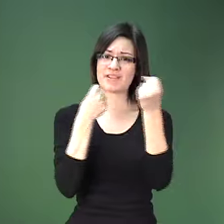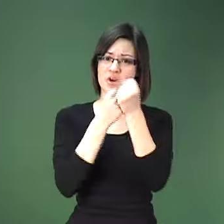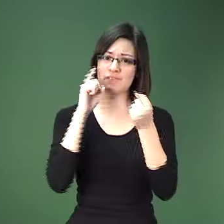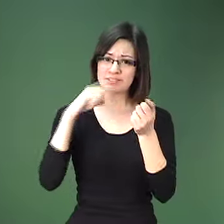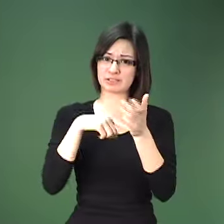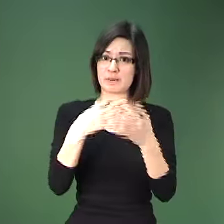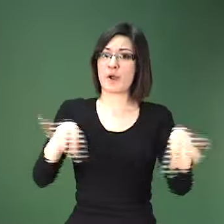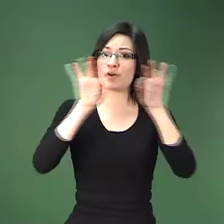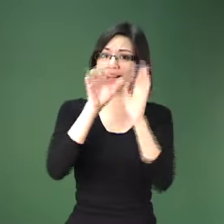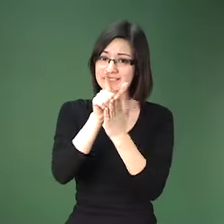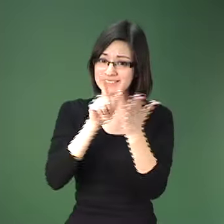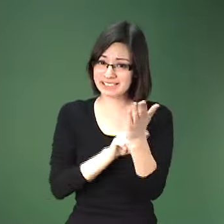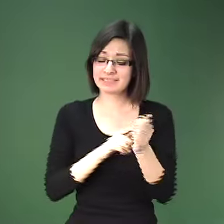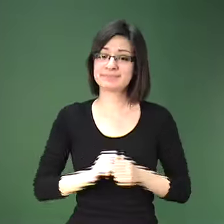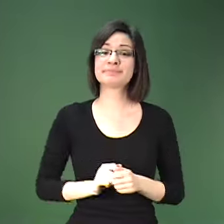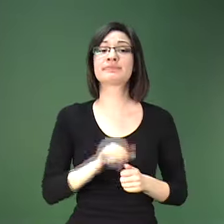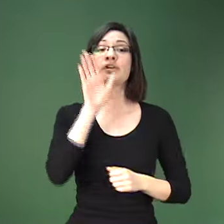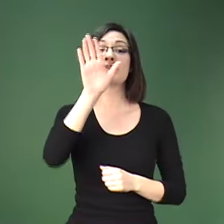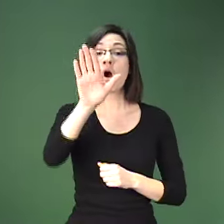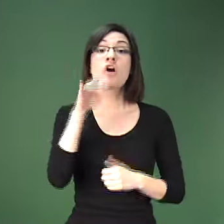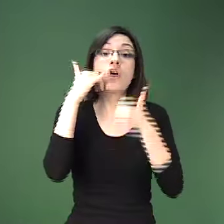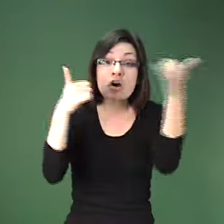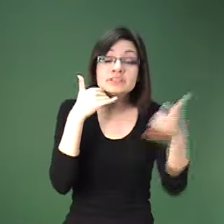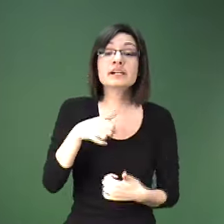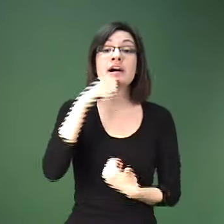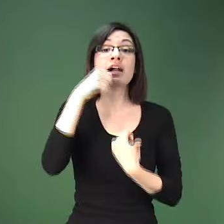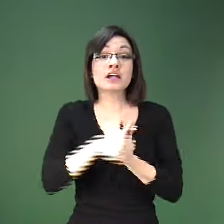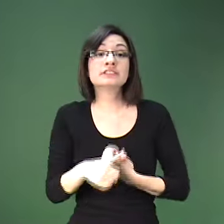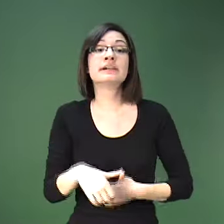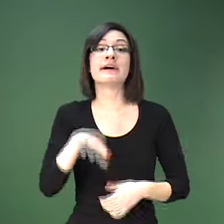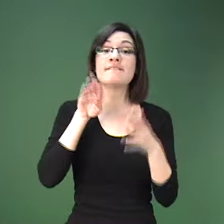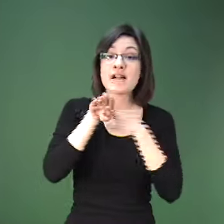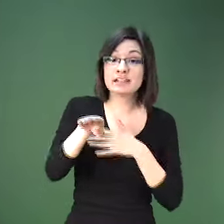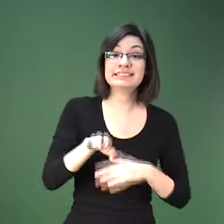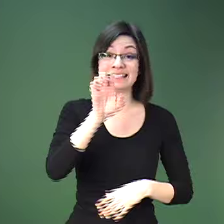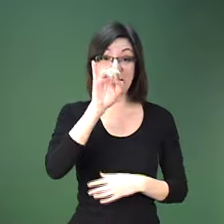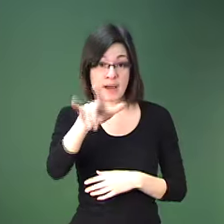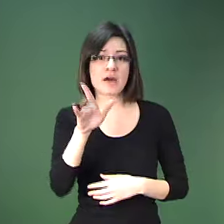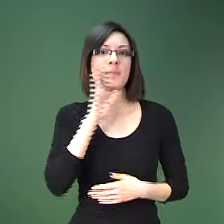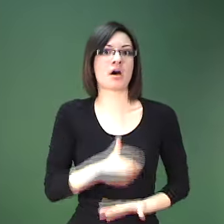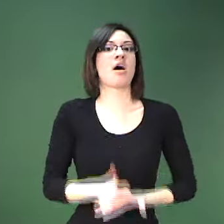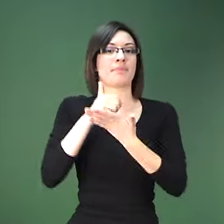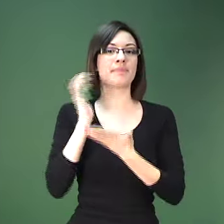for this important legislation. Your calls, letters, faxes, and emails will help